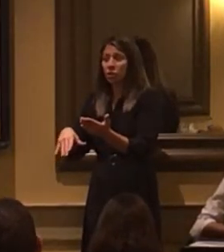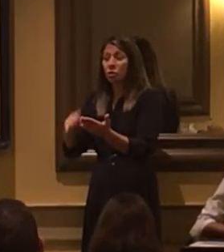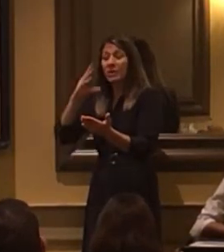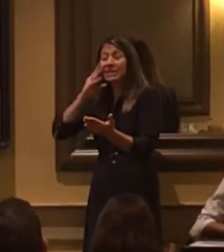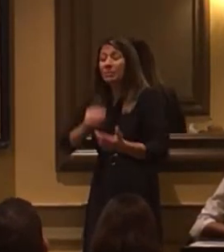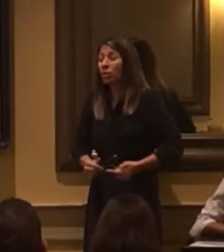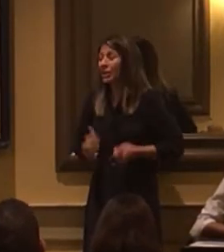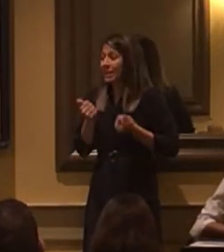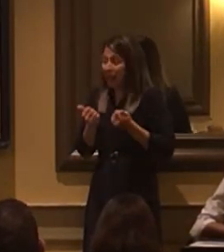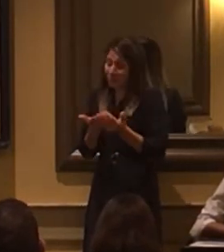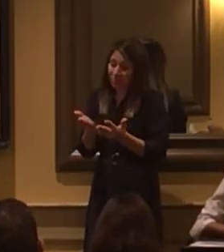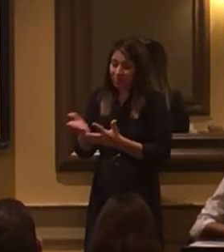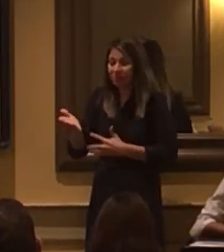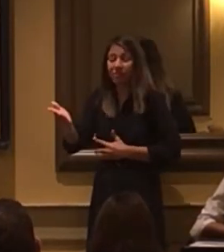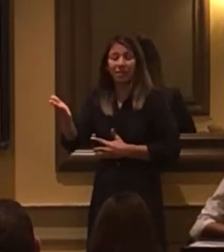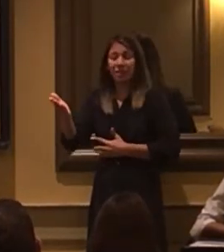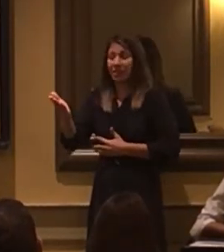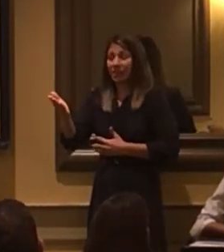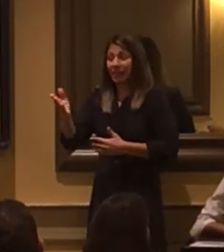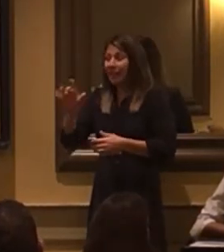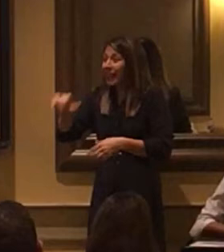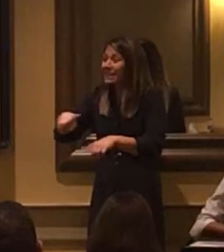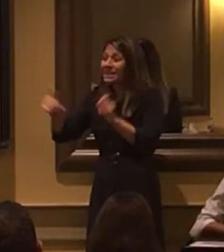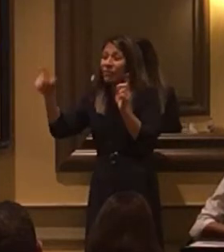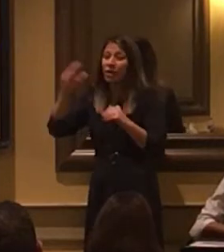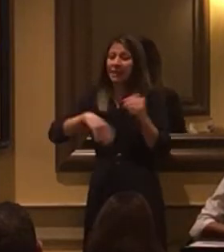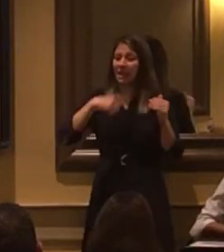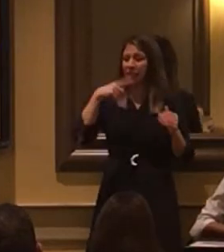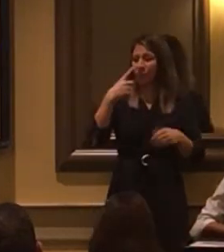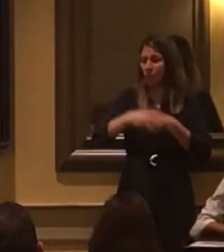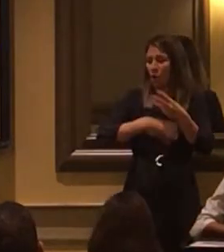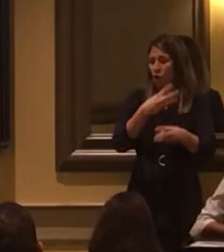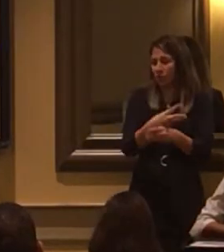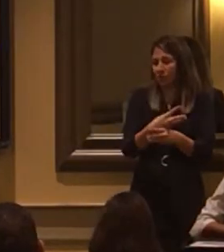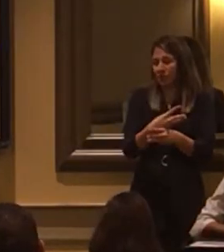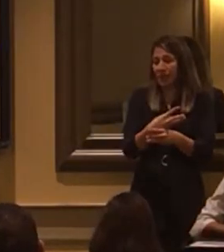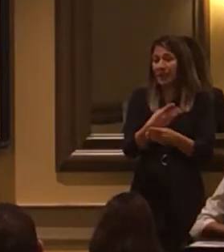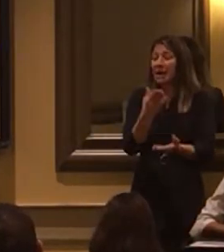It's a whole different experience - and ain't everyone gonna understand it.